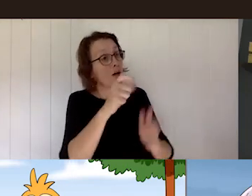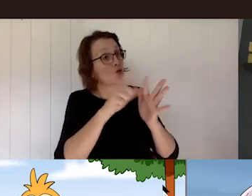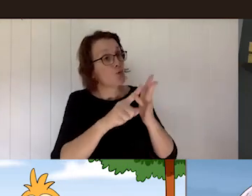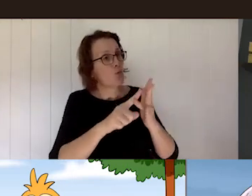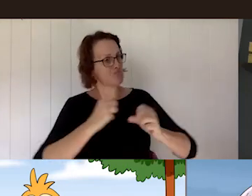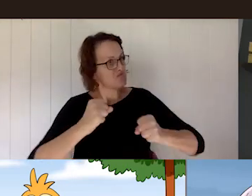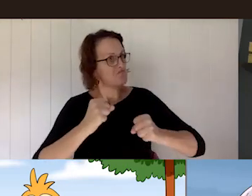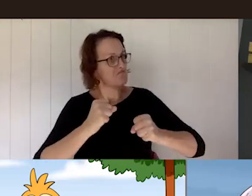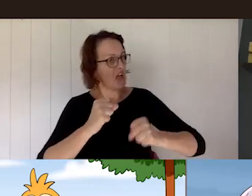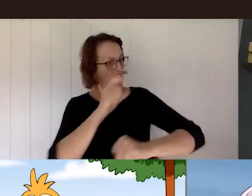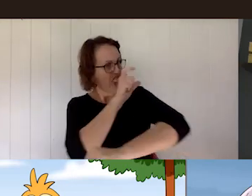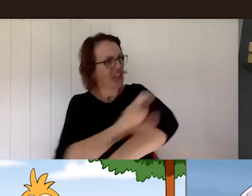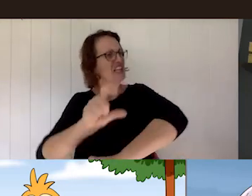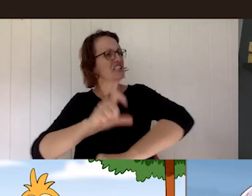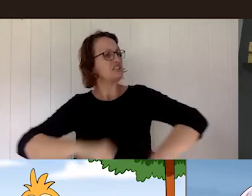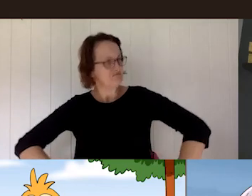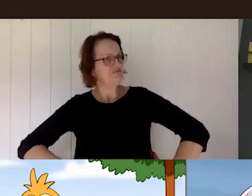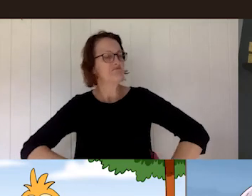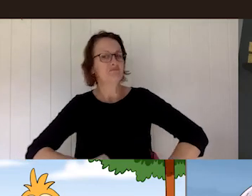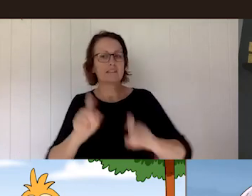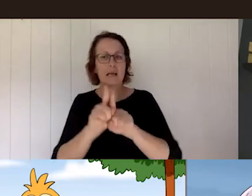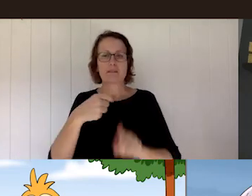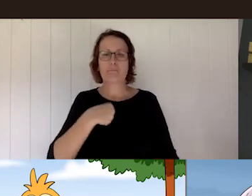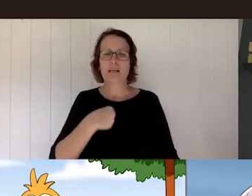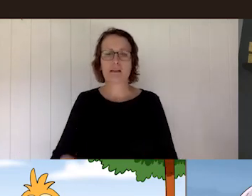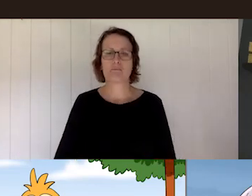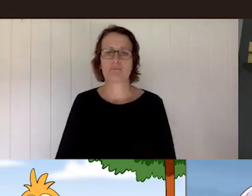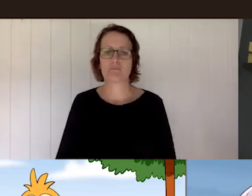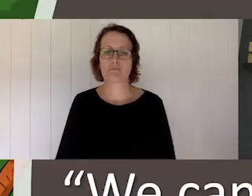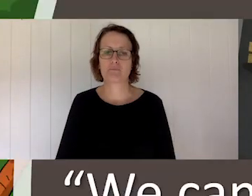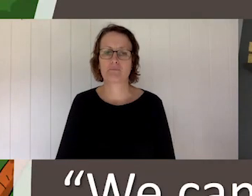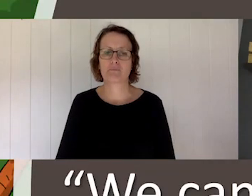toughen up and get thick skin like me." Dejected now, the poor monkey